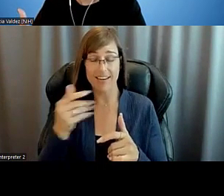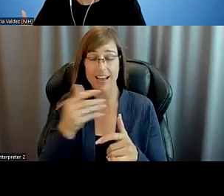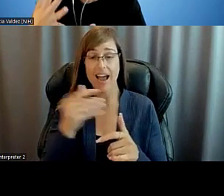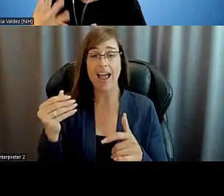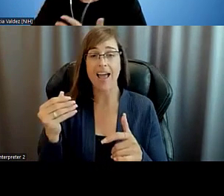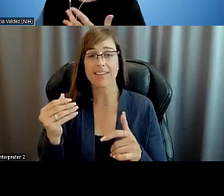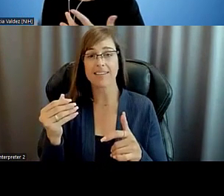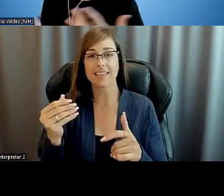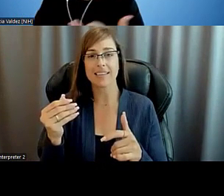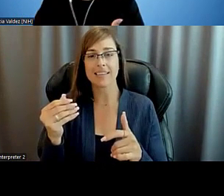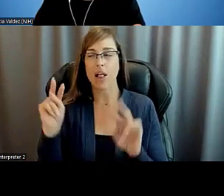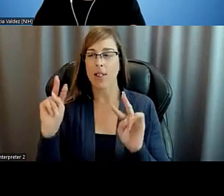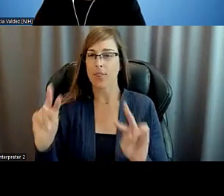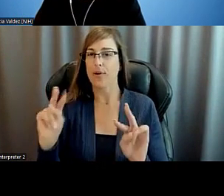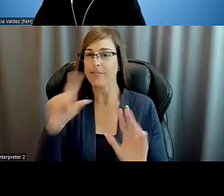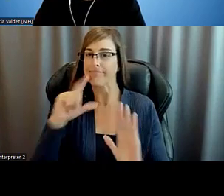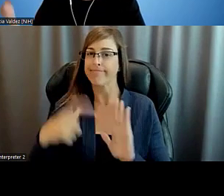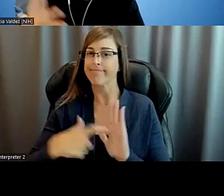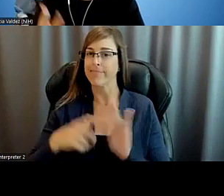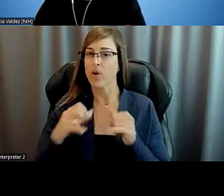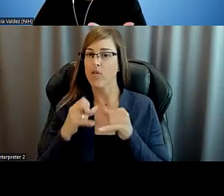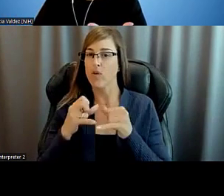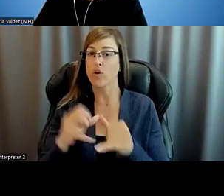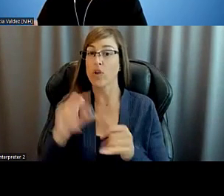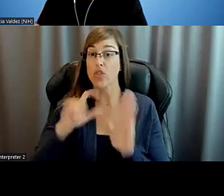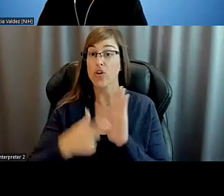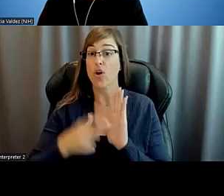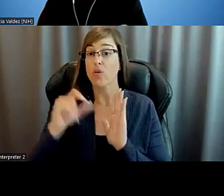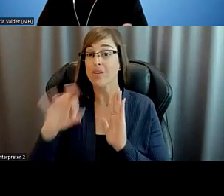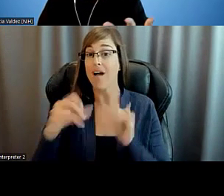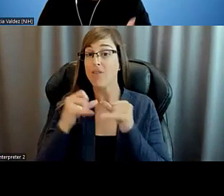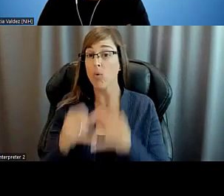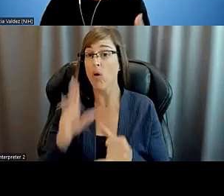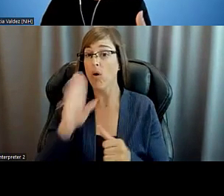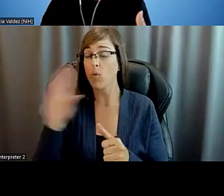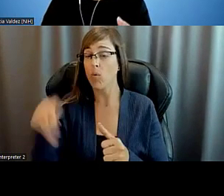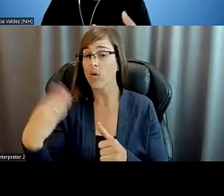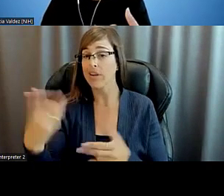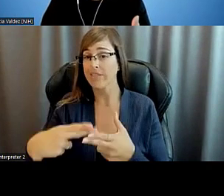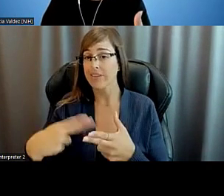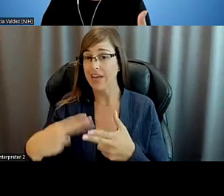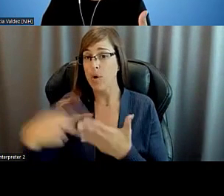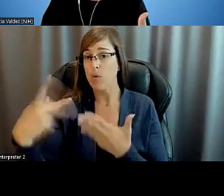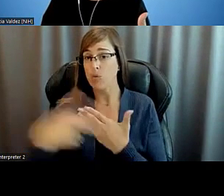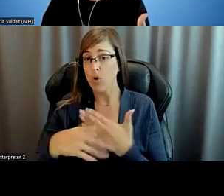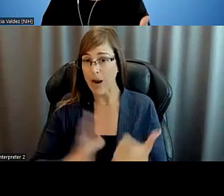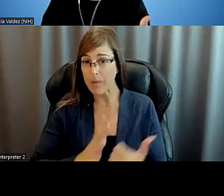Just take a look at the notice of award. The notice of award will give you the name of the program official and the grants management official